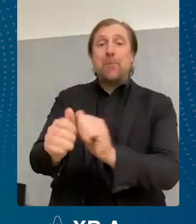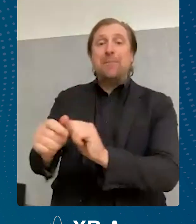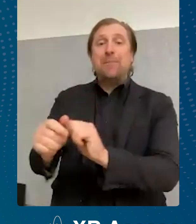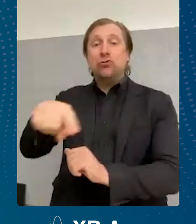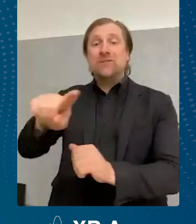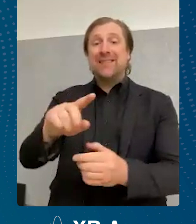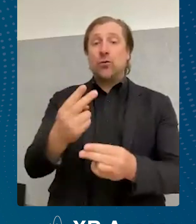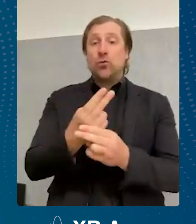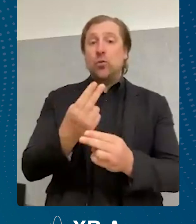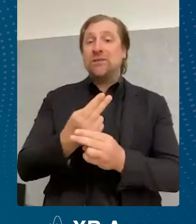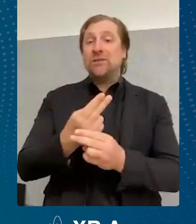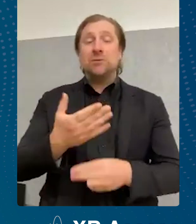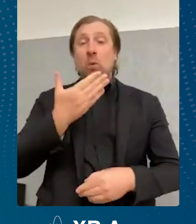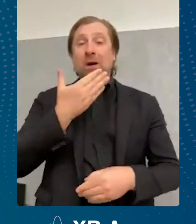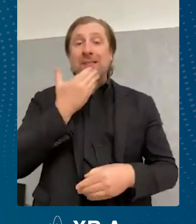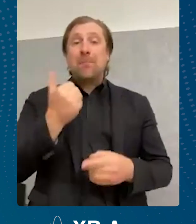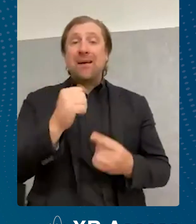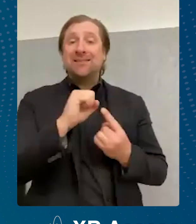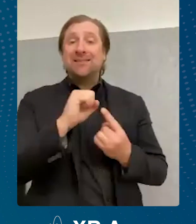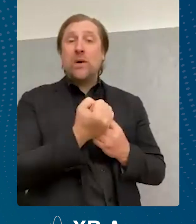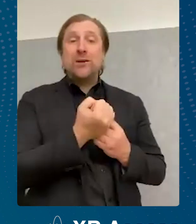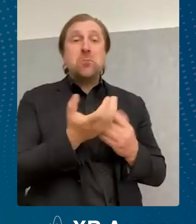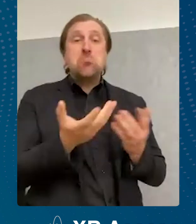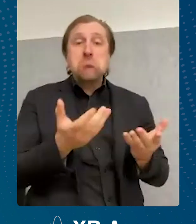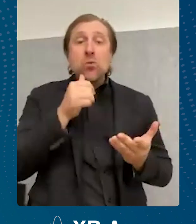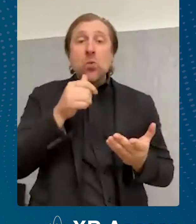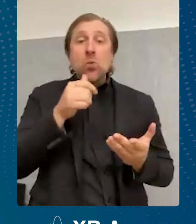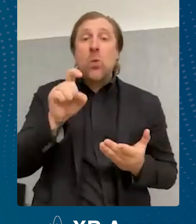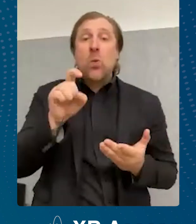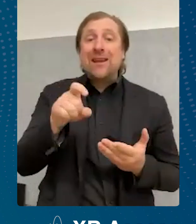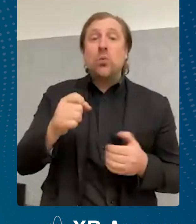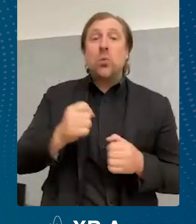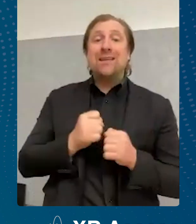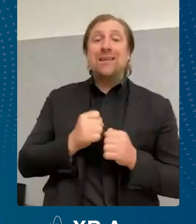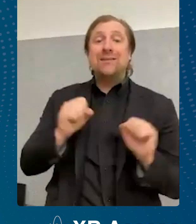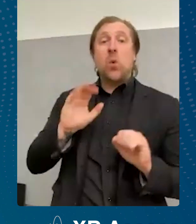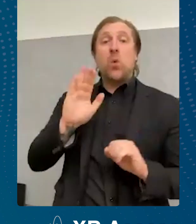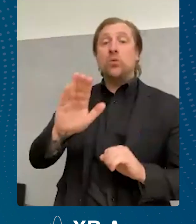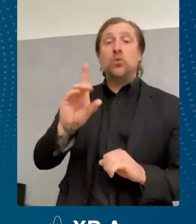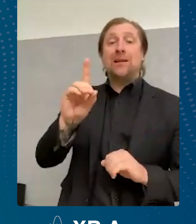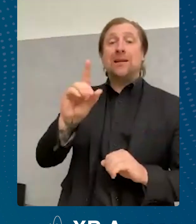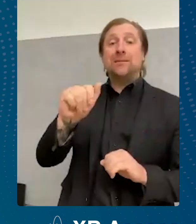So best case scenario is you don't even have to disclose your disability, if you don't want to.